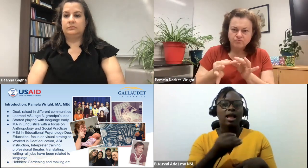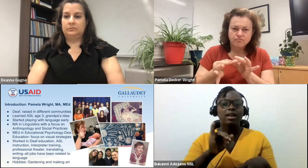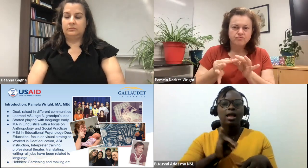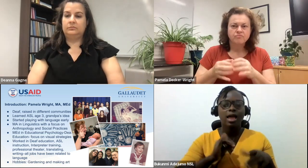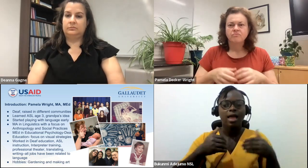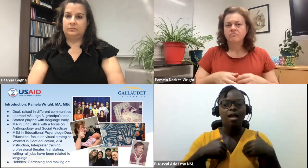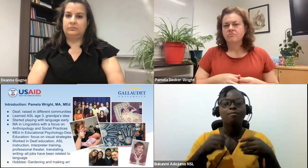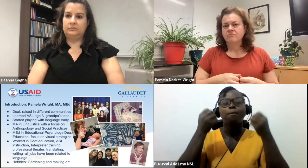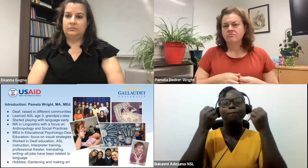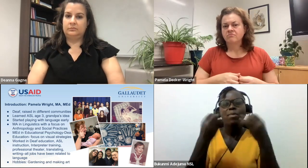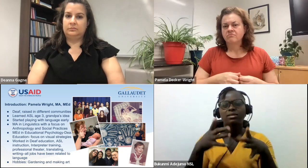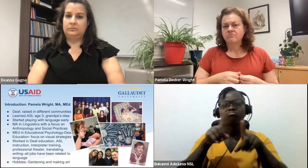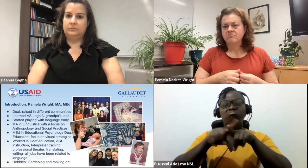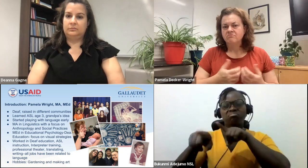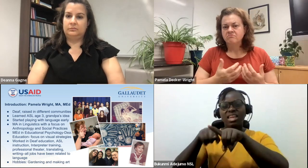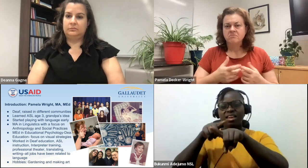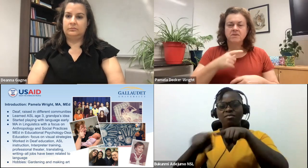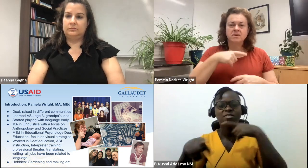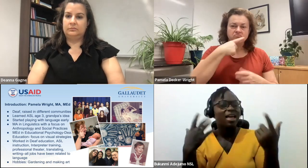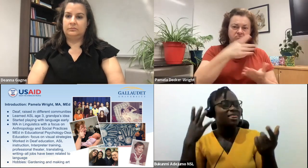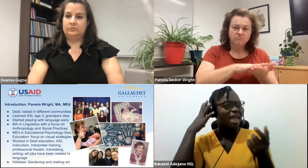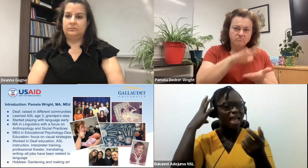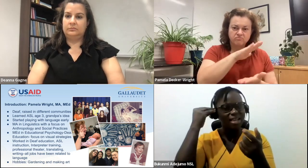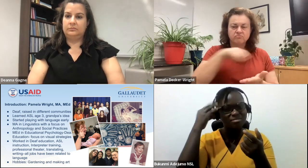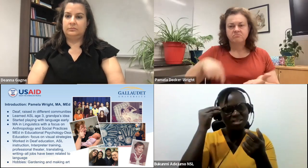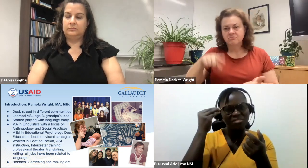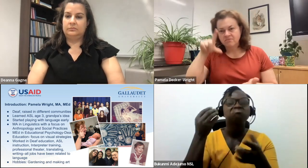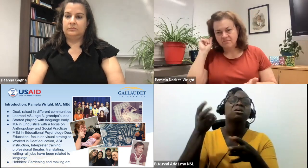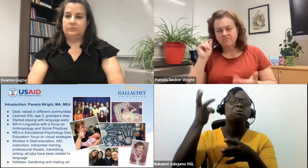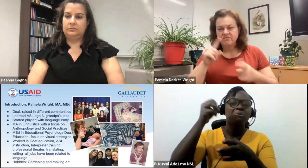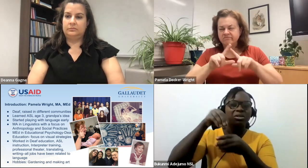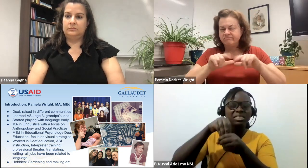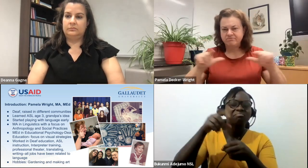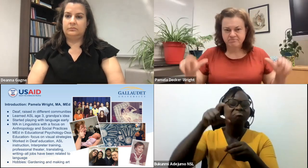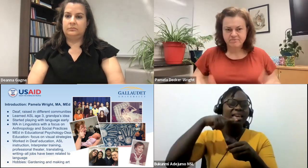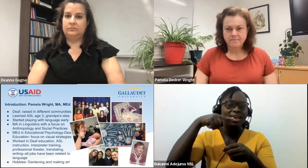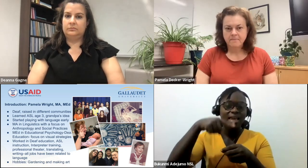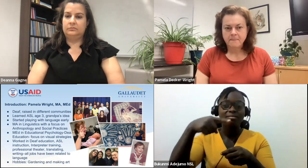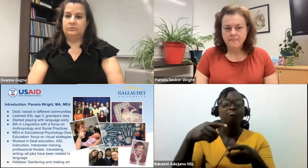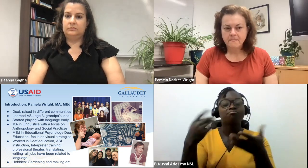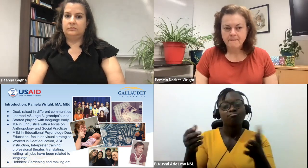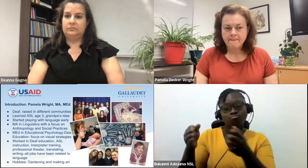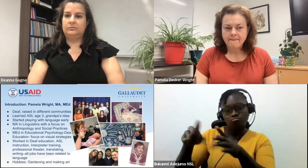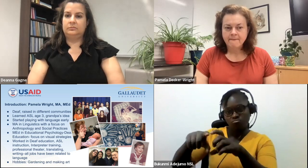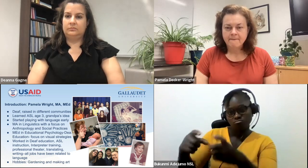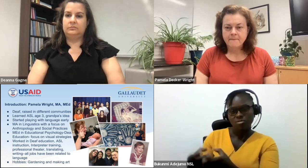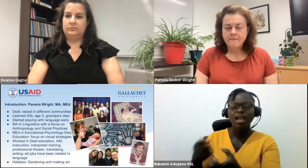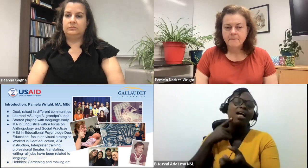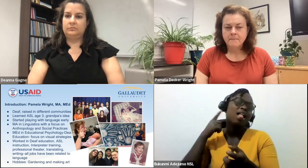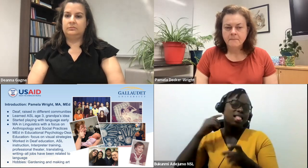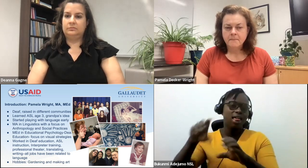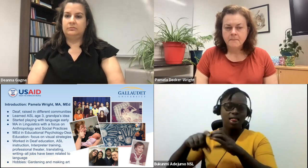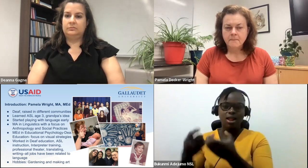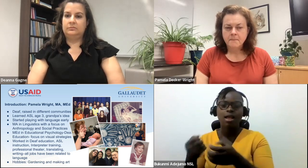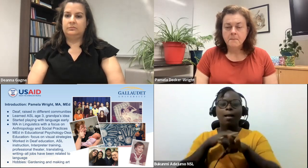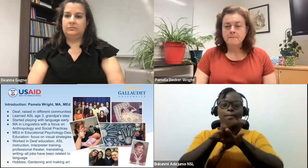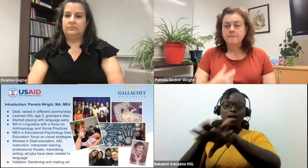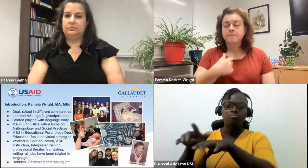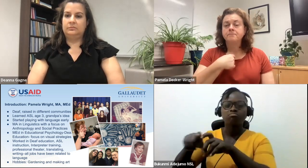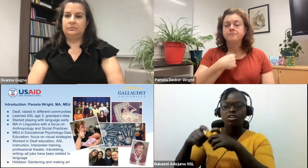I had interpreters at some point and other situations. I didn't have access to that. I went into a hearing school. I did come here to gallant at university a deaf university.